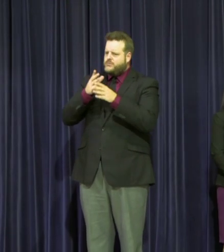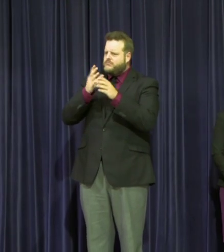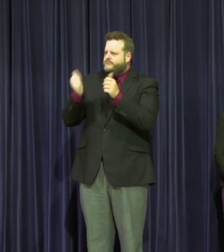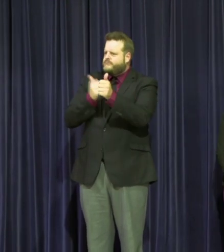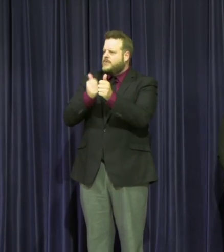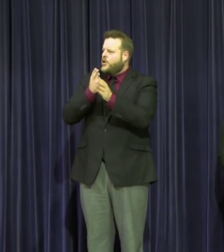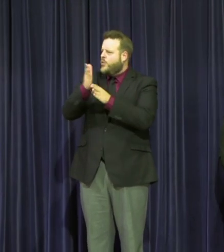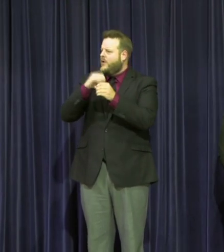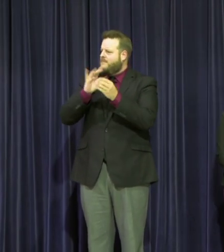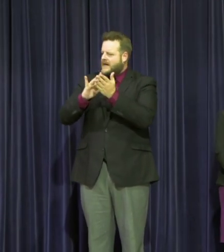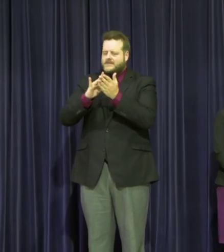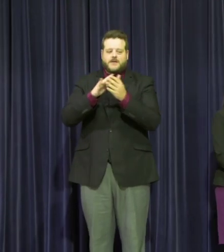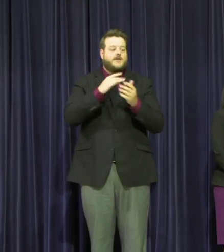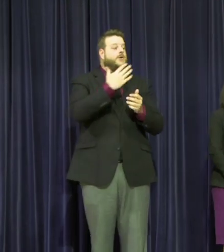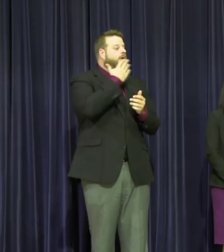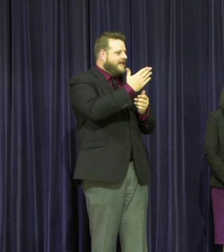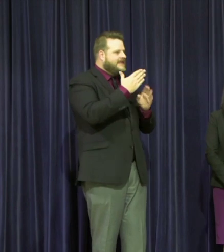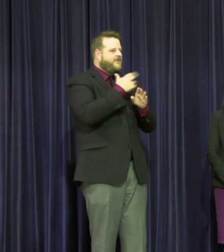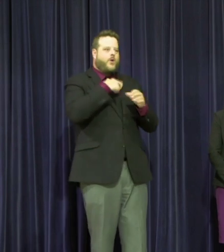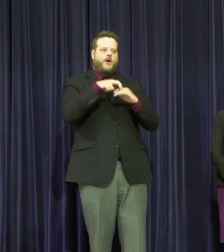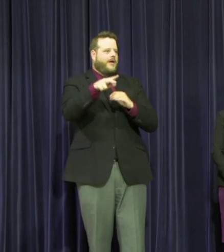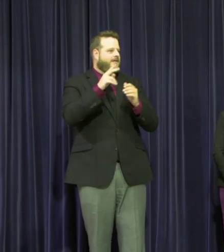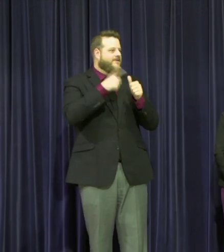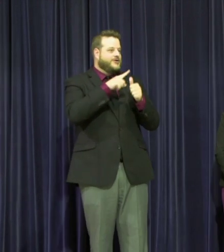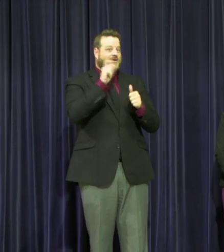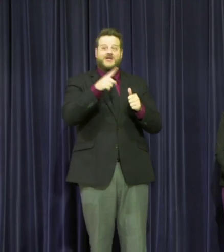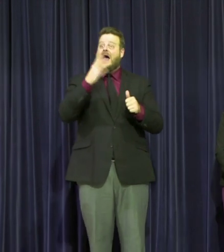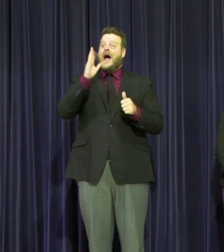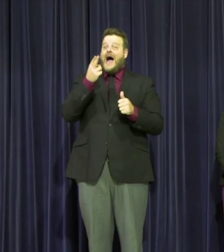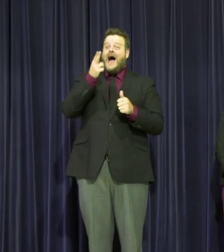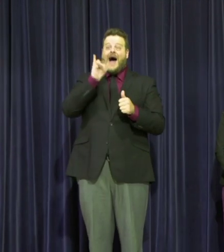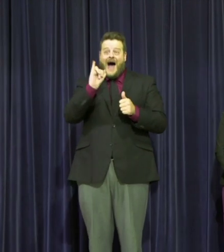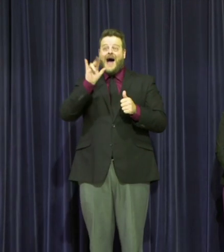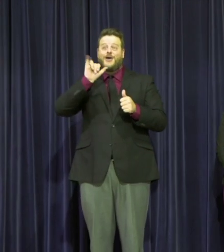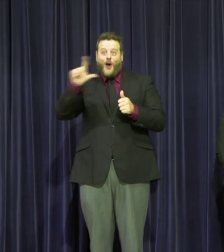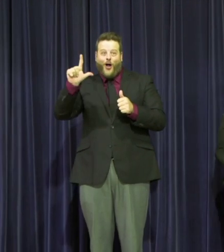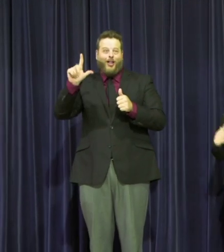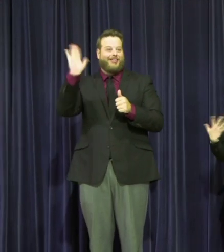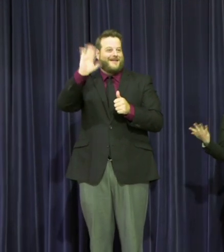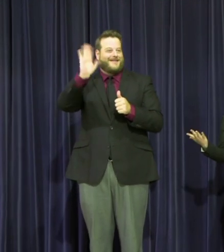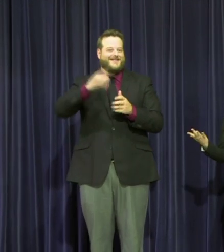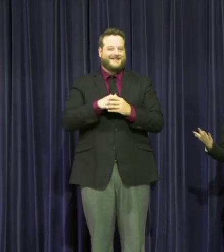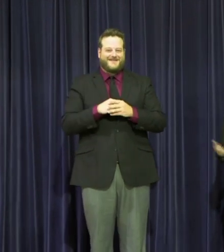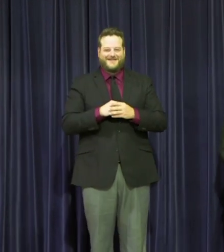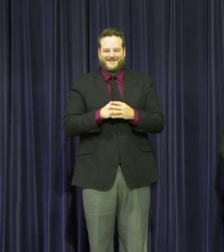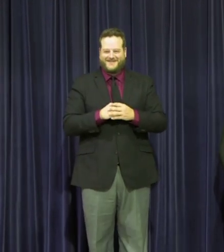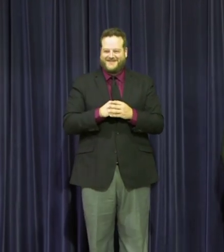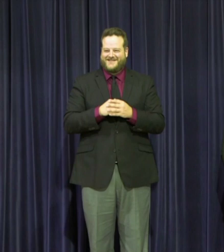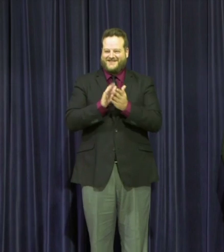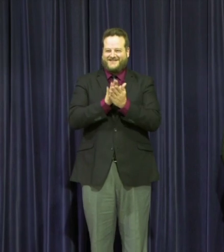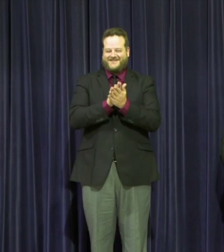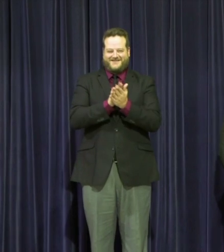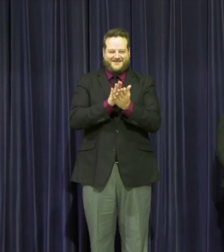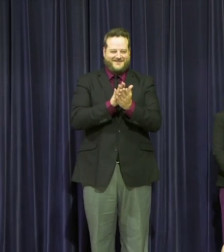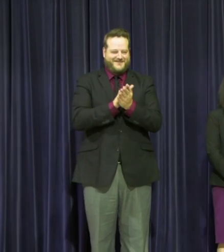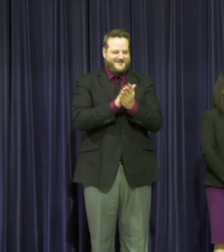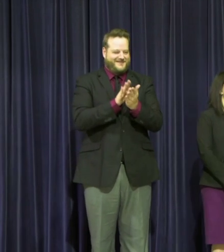Well " Thanks" and before I jump into the first question, I just want to say " Hi Y'all".